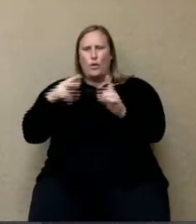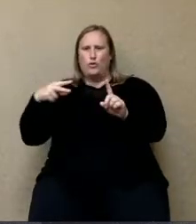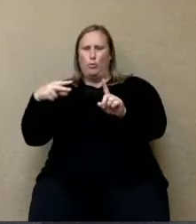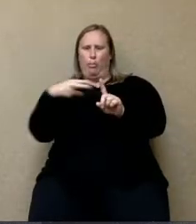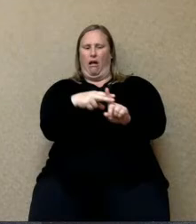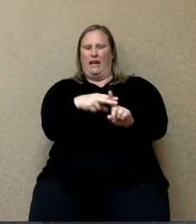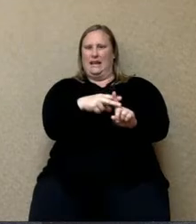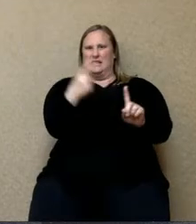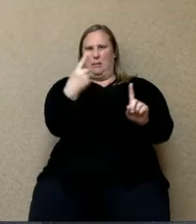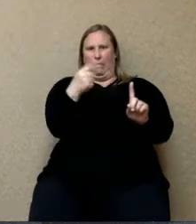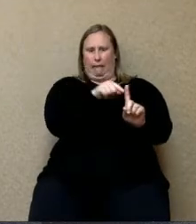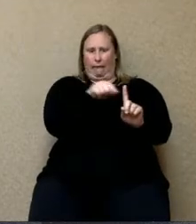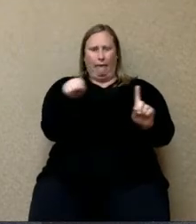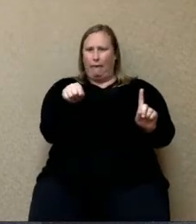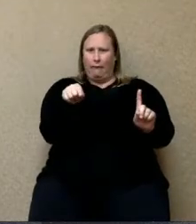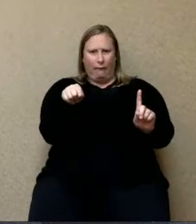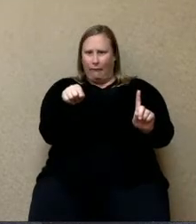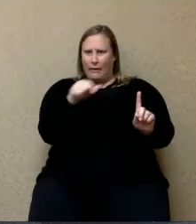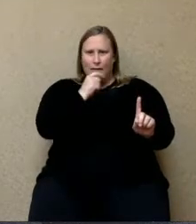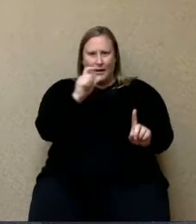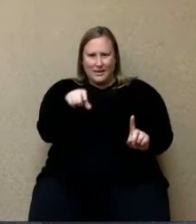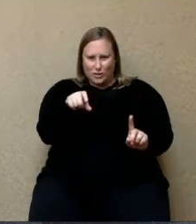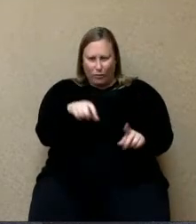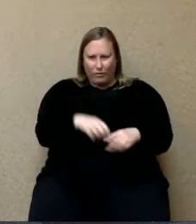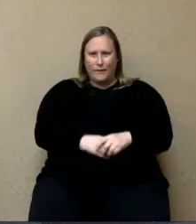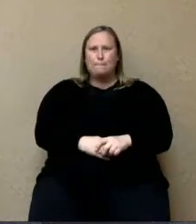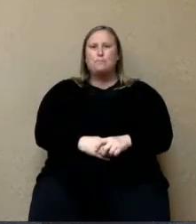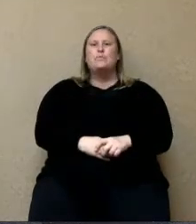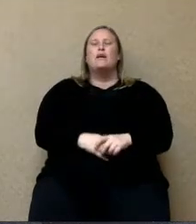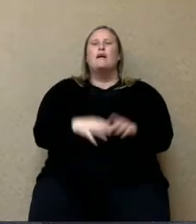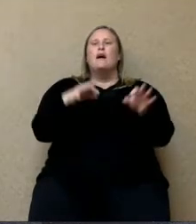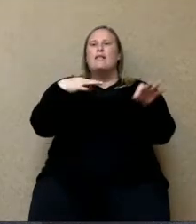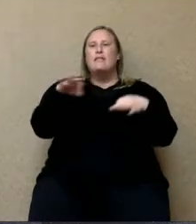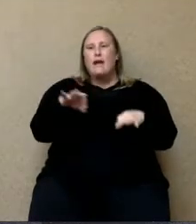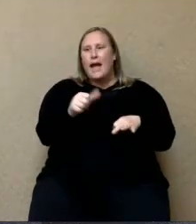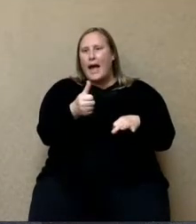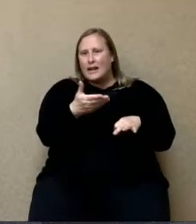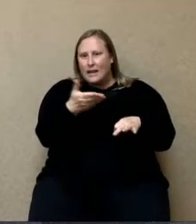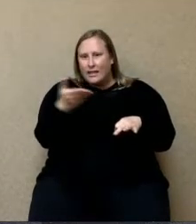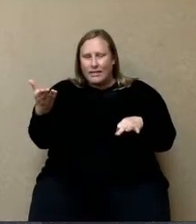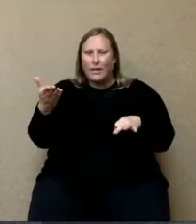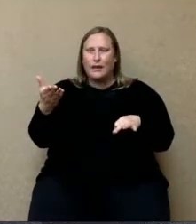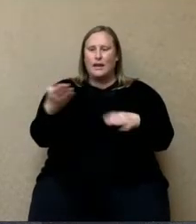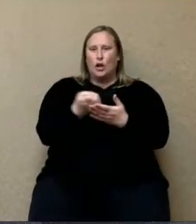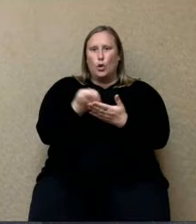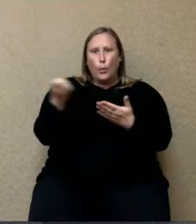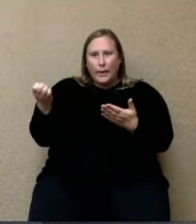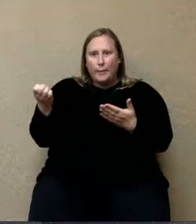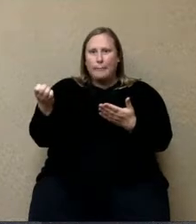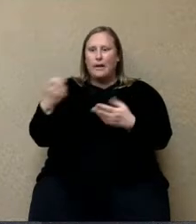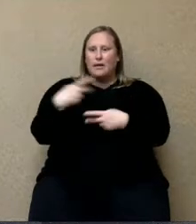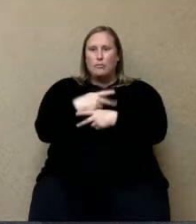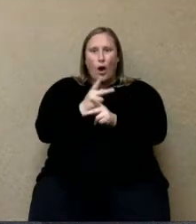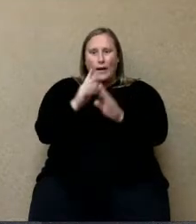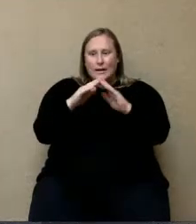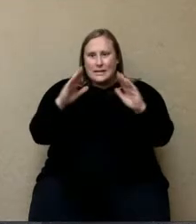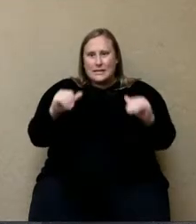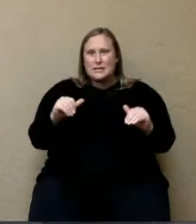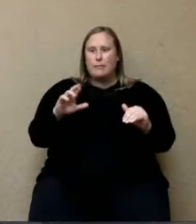and that's not always the case because as you can see by the definition, "it's any item, piece of equipment, product system, acquired commercially or